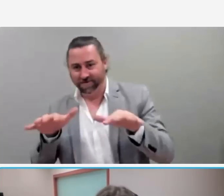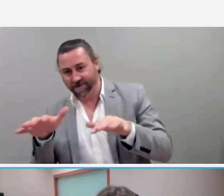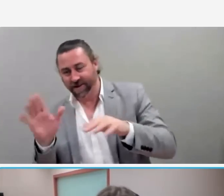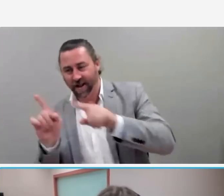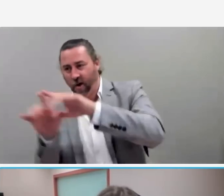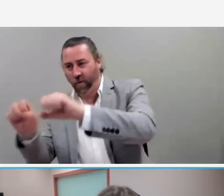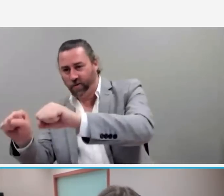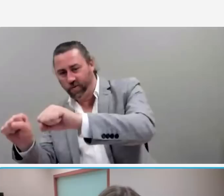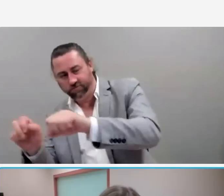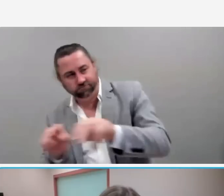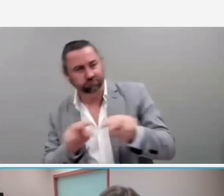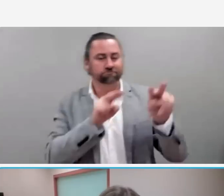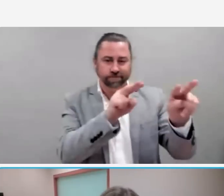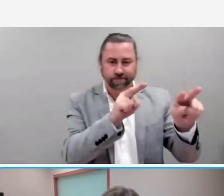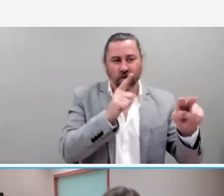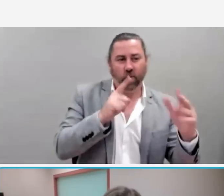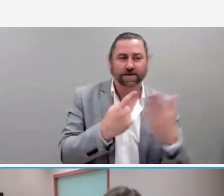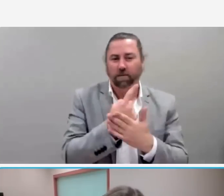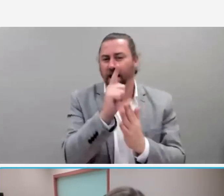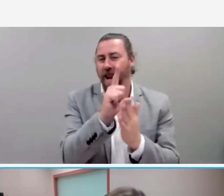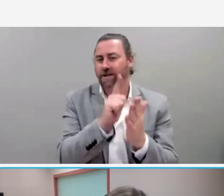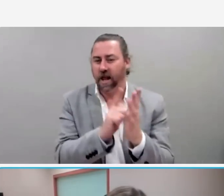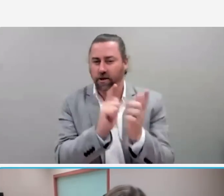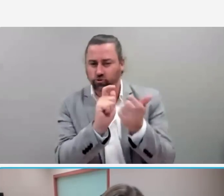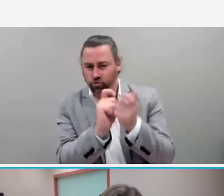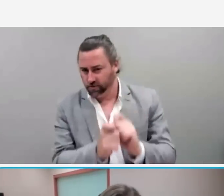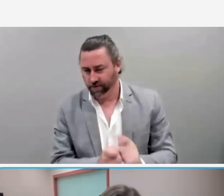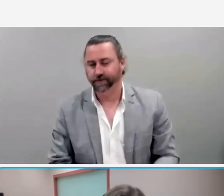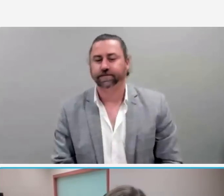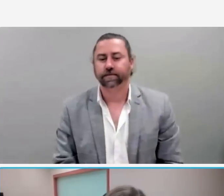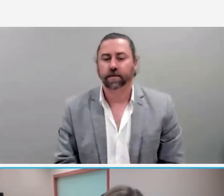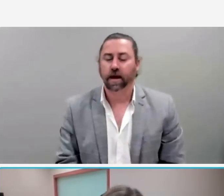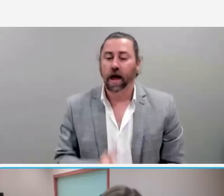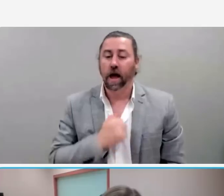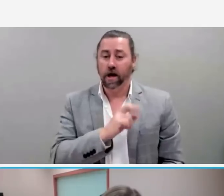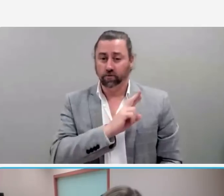update on aged care legislative reform. I have responsibility for the Aged Care Legislative